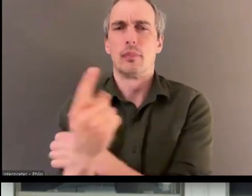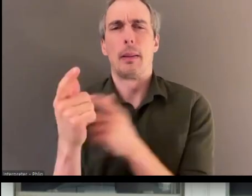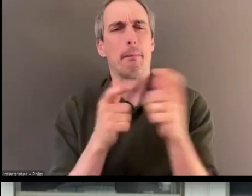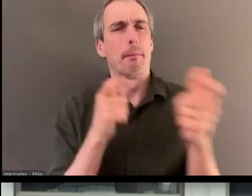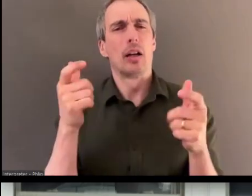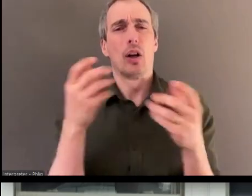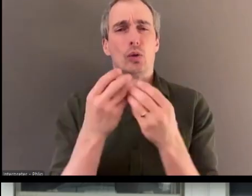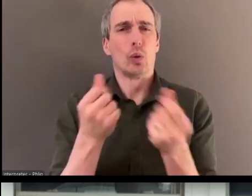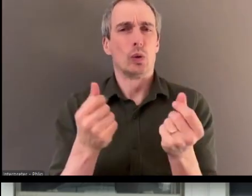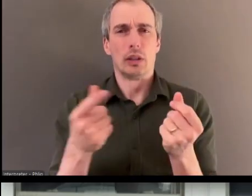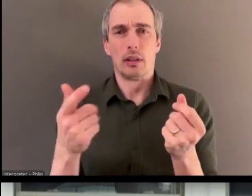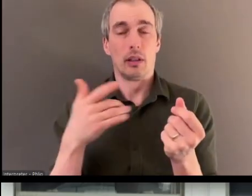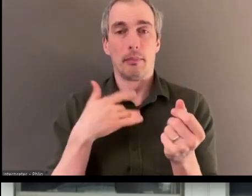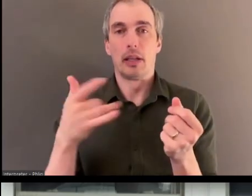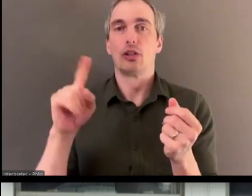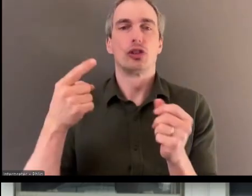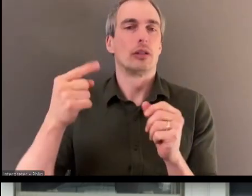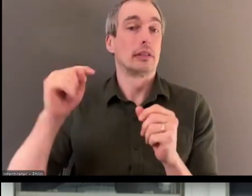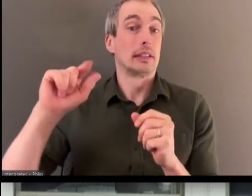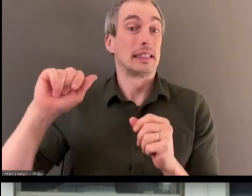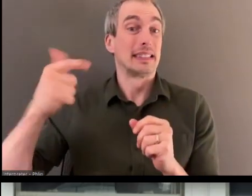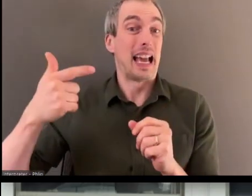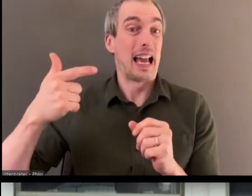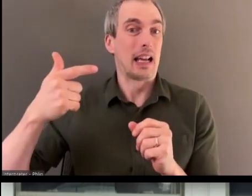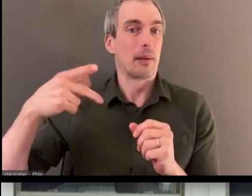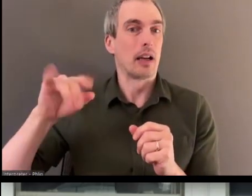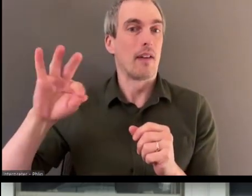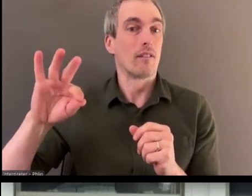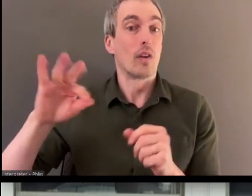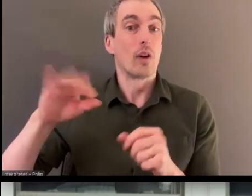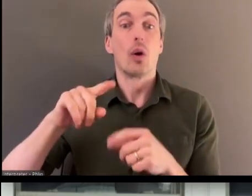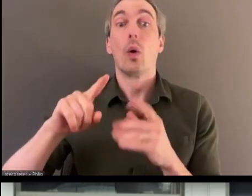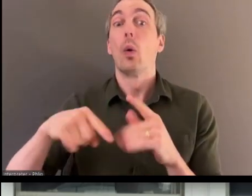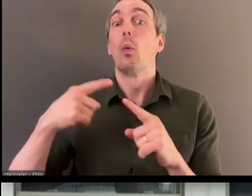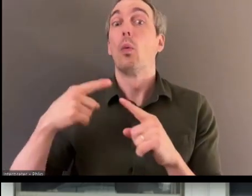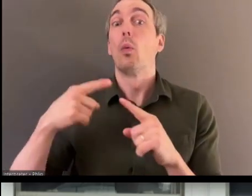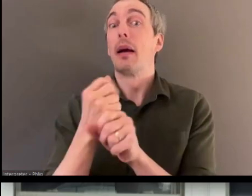When you're making a PDF accessible, you're tagging the different areas of a PDF and